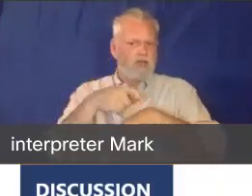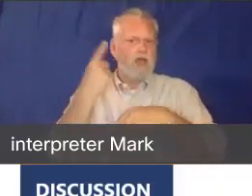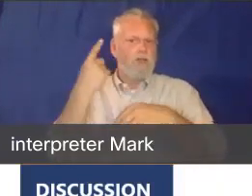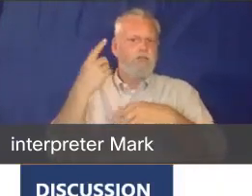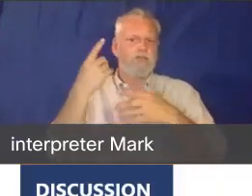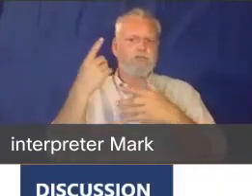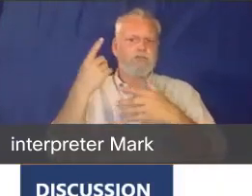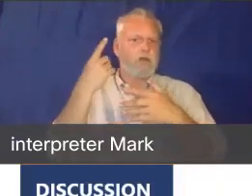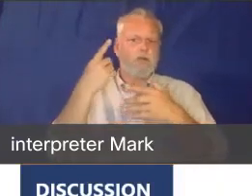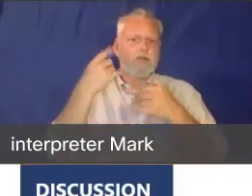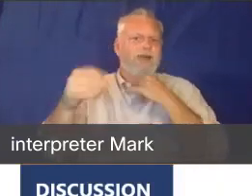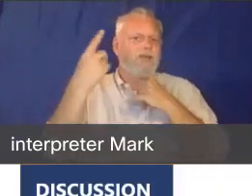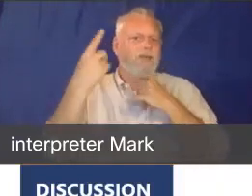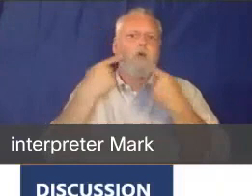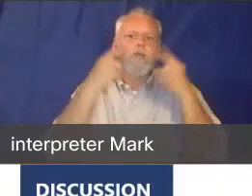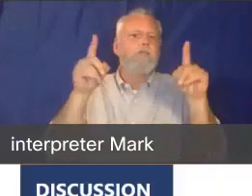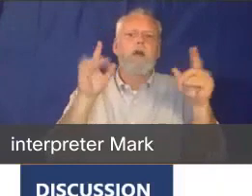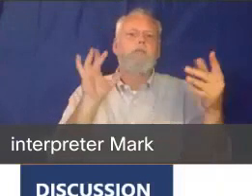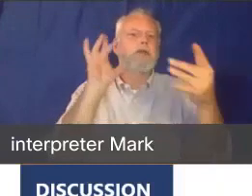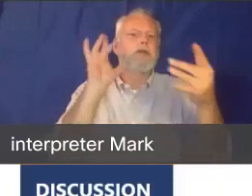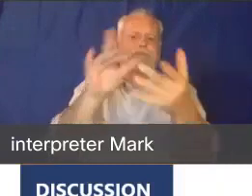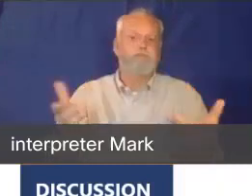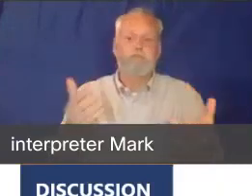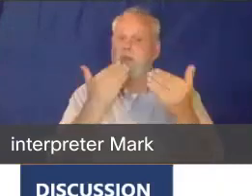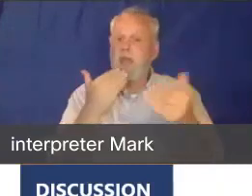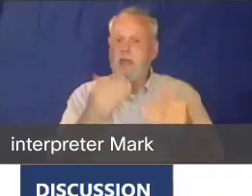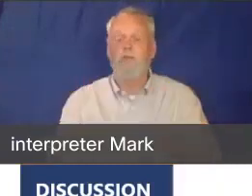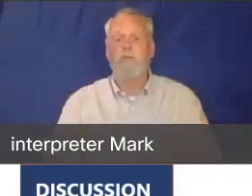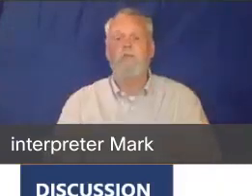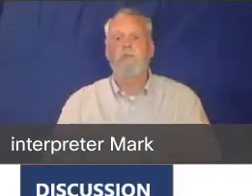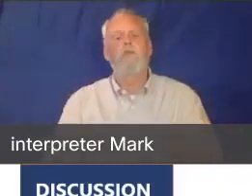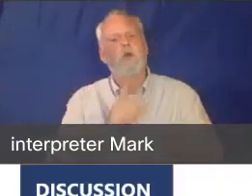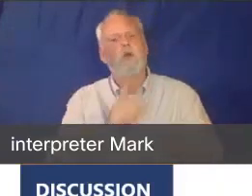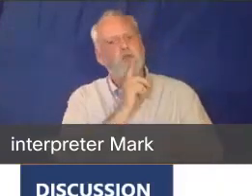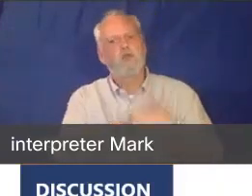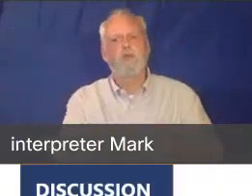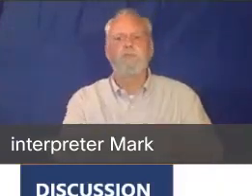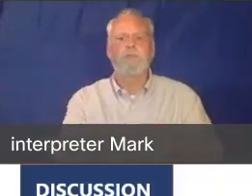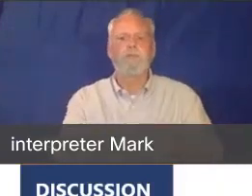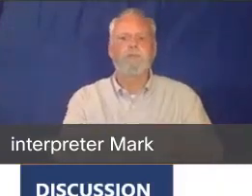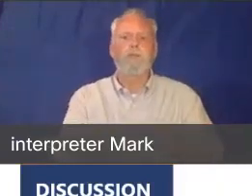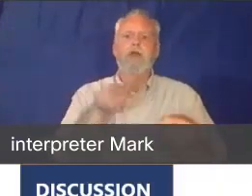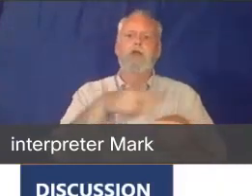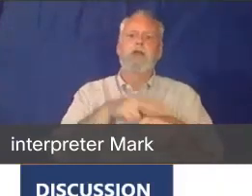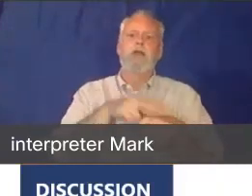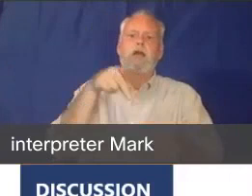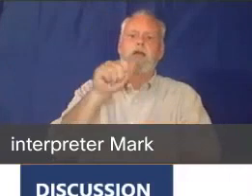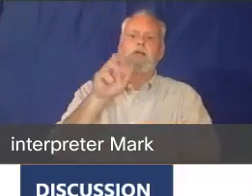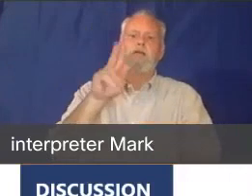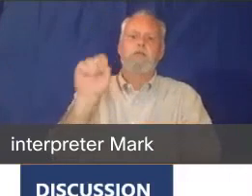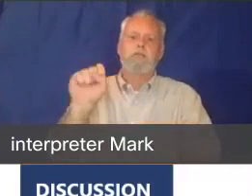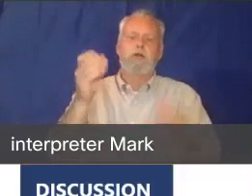Something of that nature Thank you. Sure. So the national park service in conjunction with our federal highway.